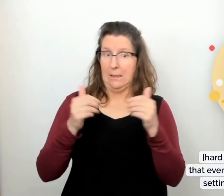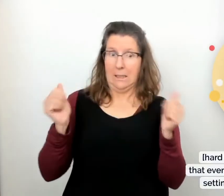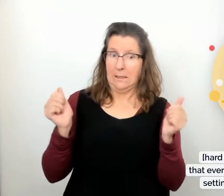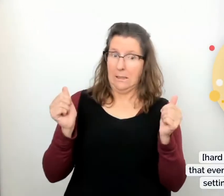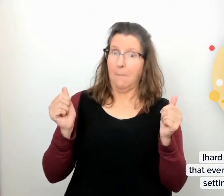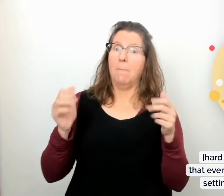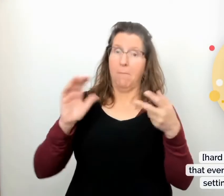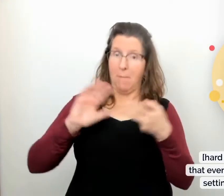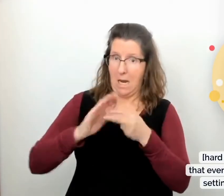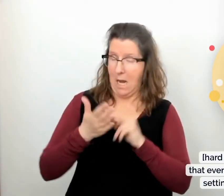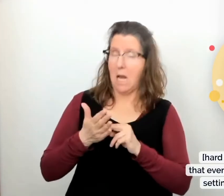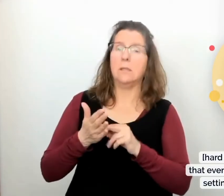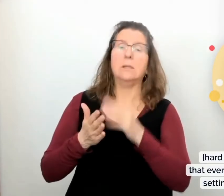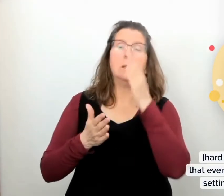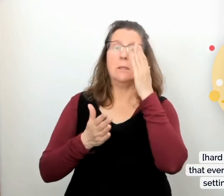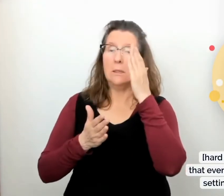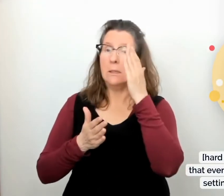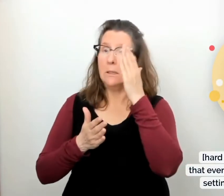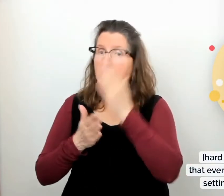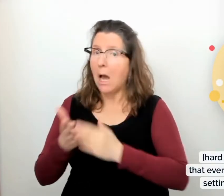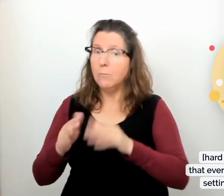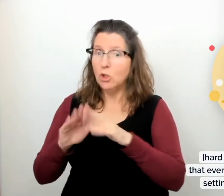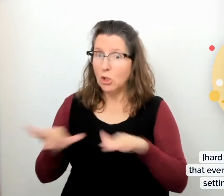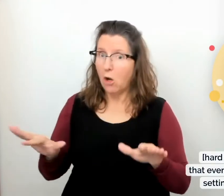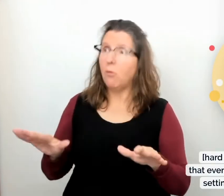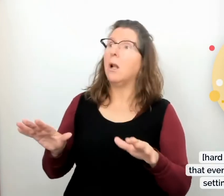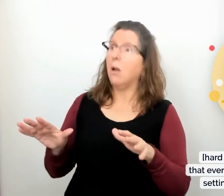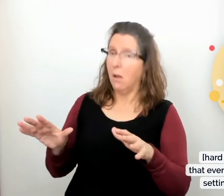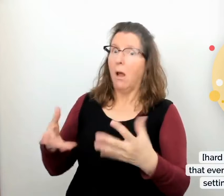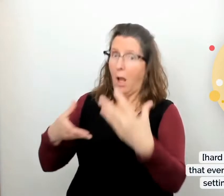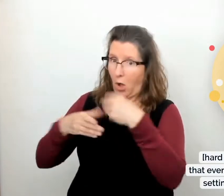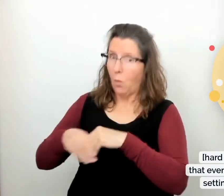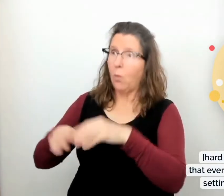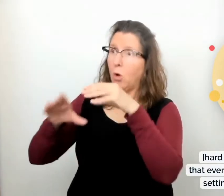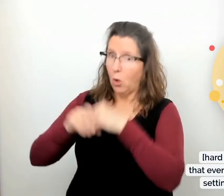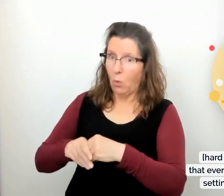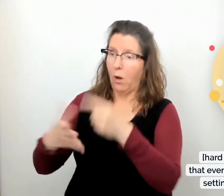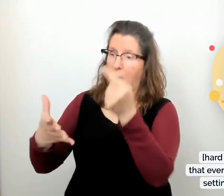The system defines a student as "included" when certain boxes are ticked off.